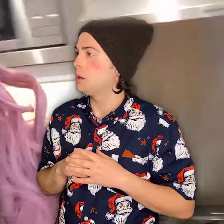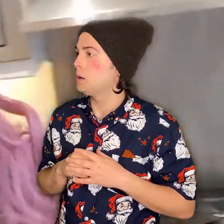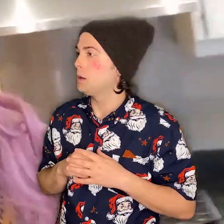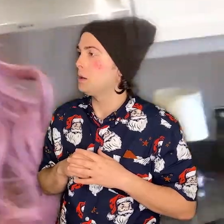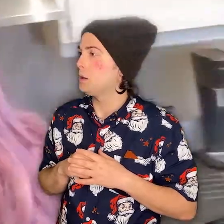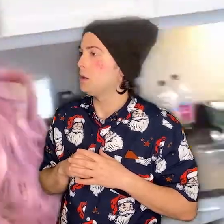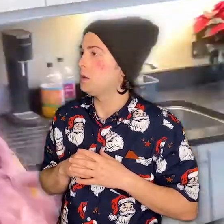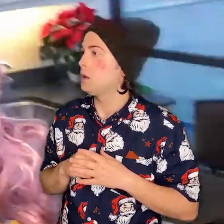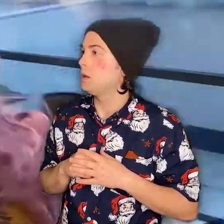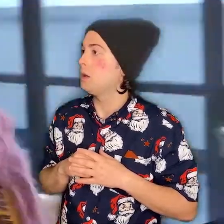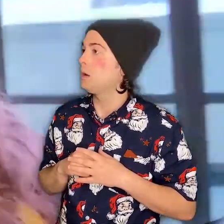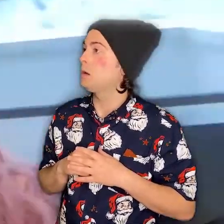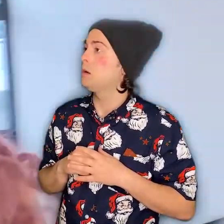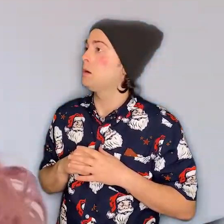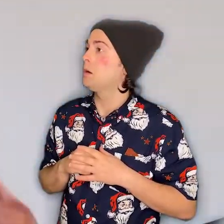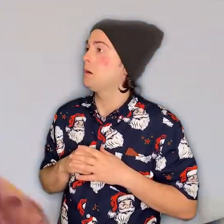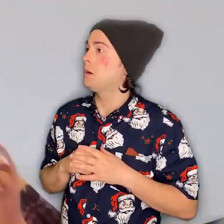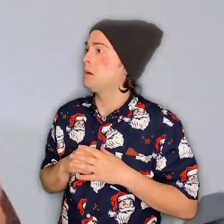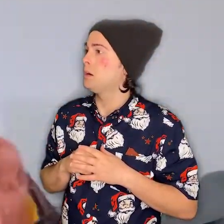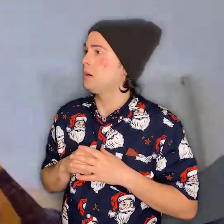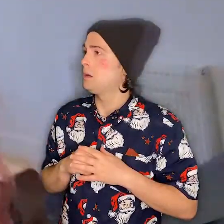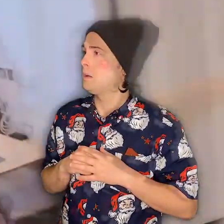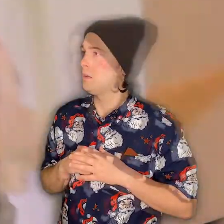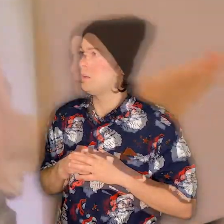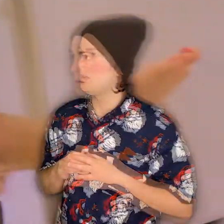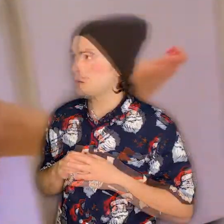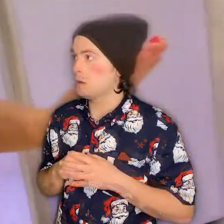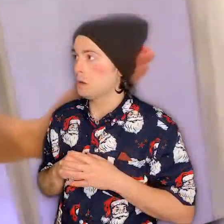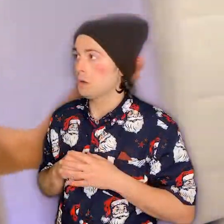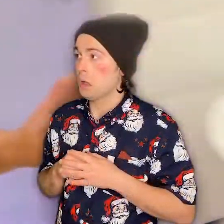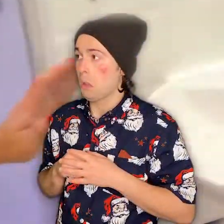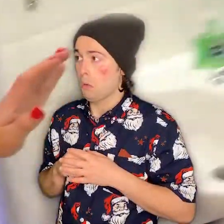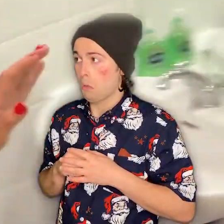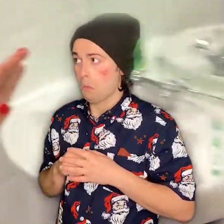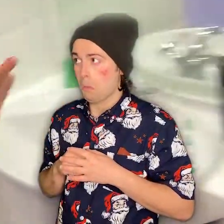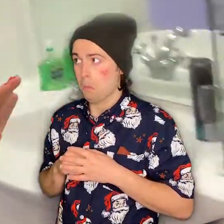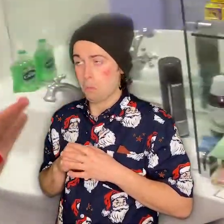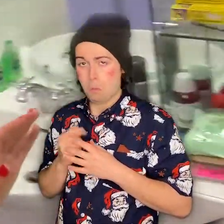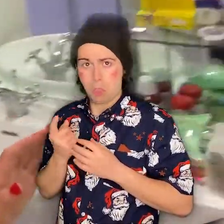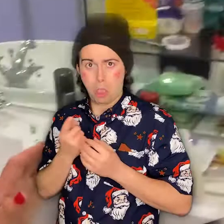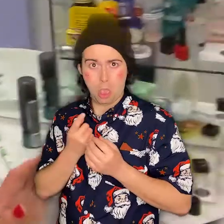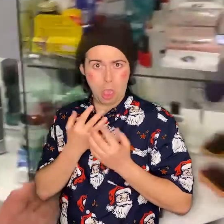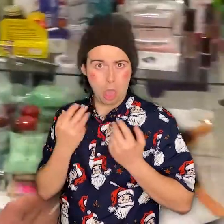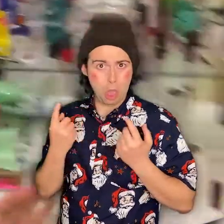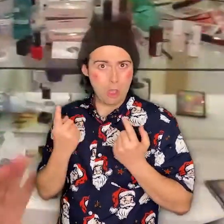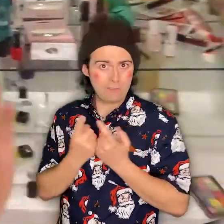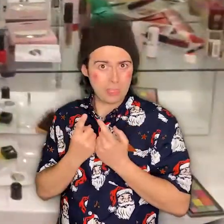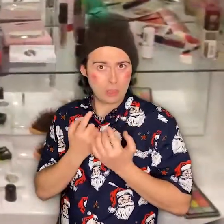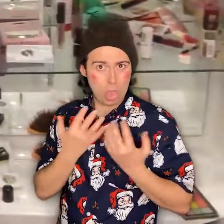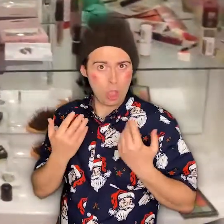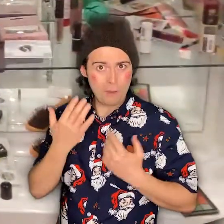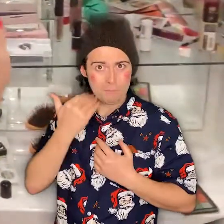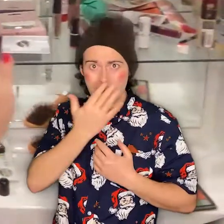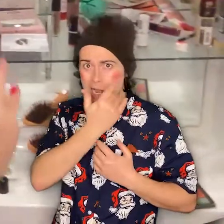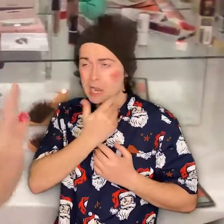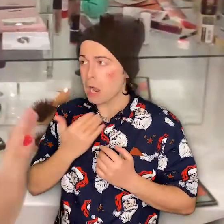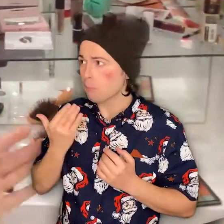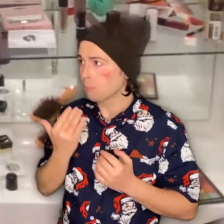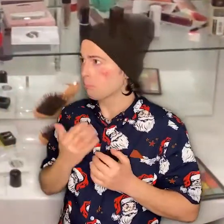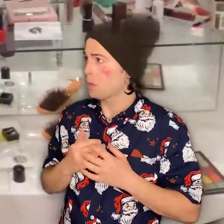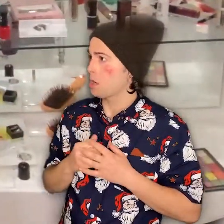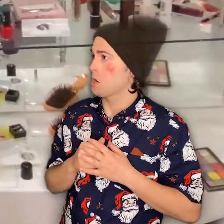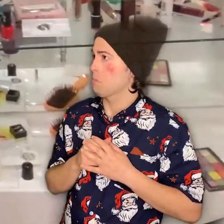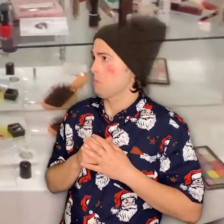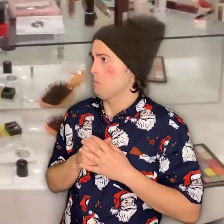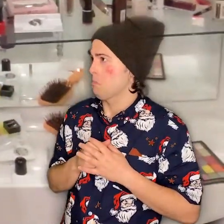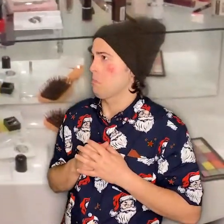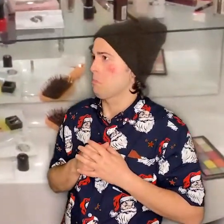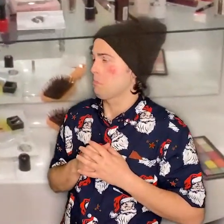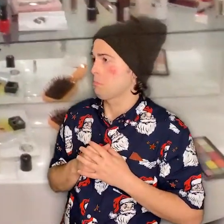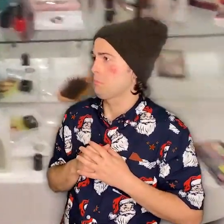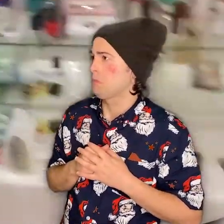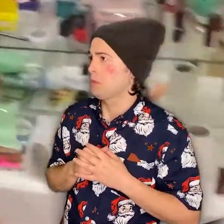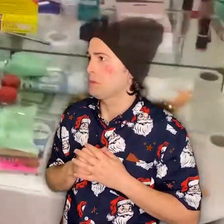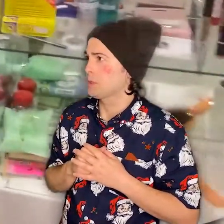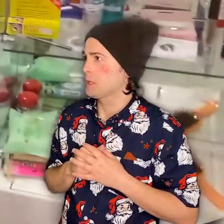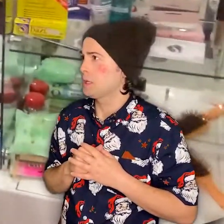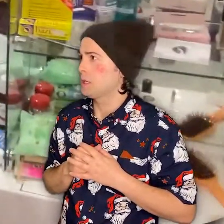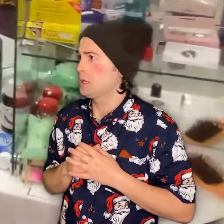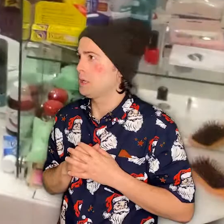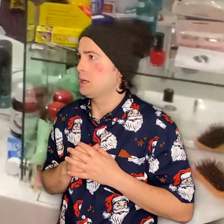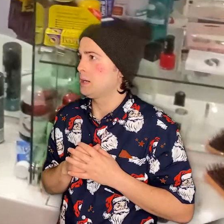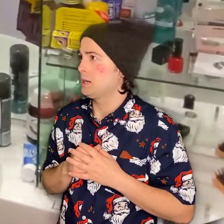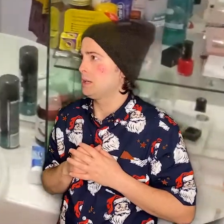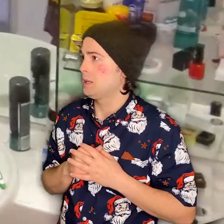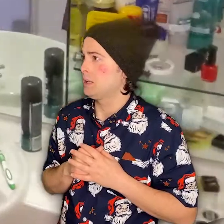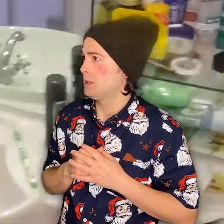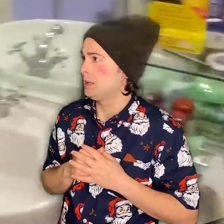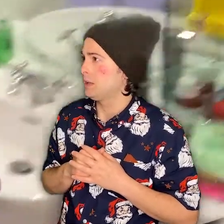Look at that, that's the bathroom and that’s all my make-up. It's love isn't it. Lets go and see whats upstairs.